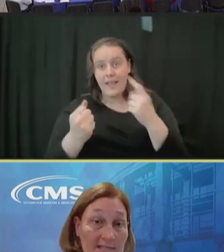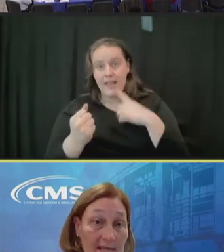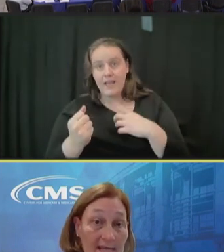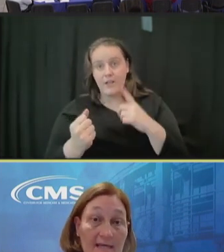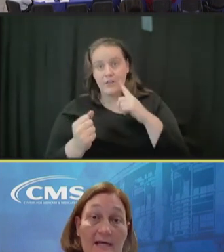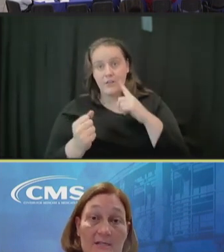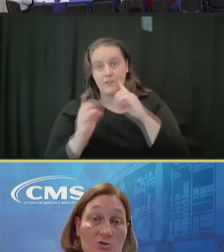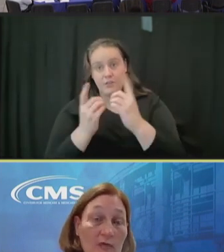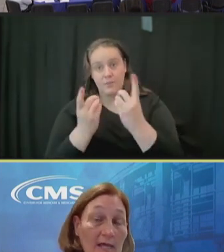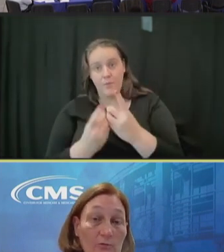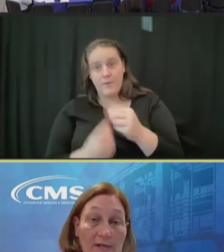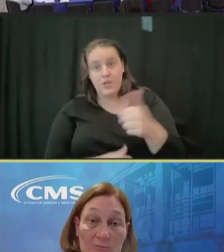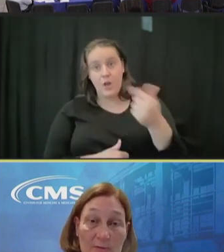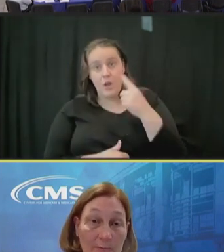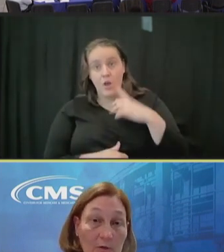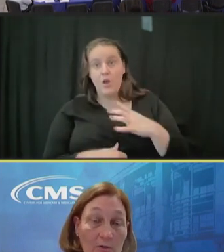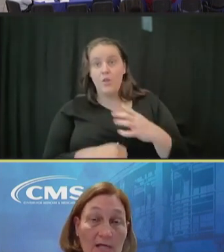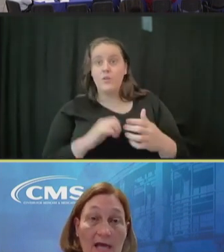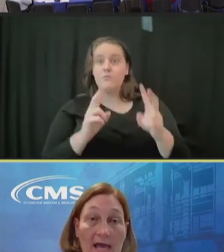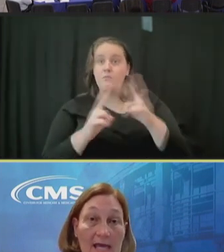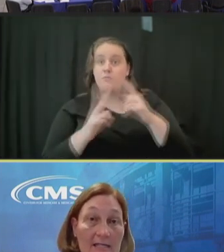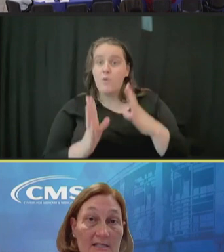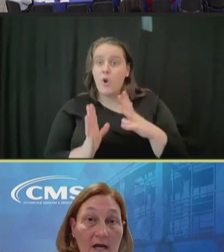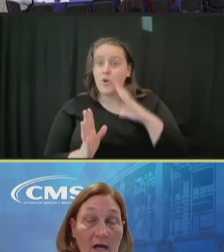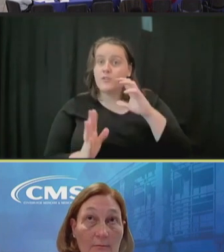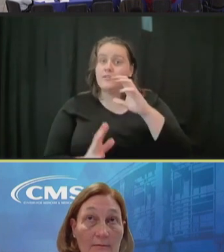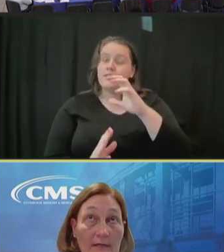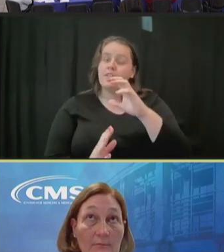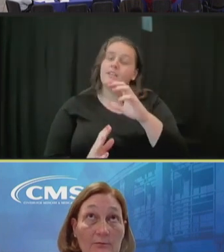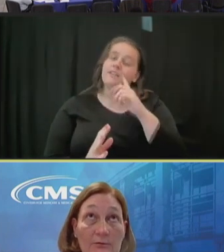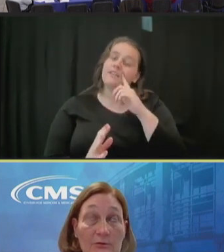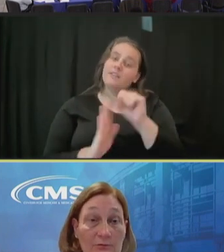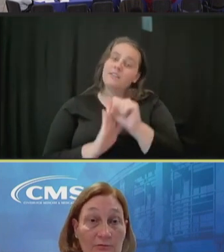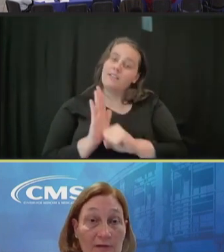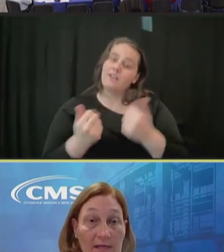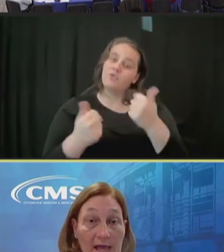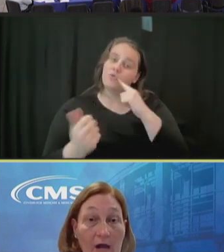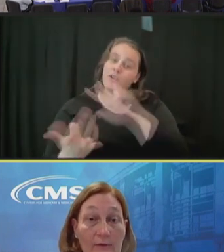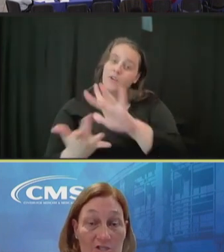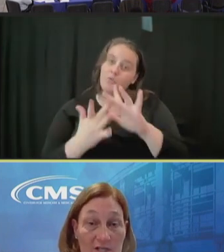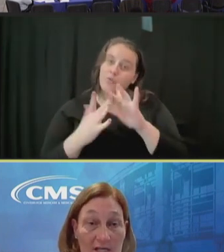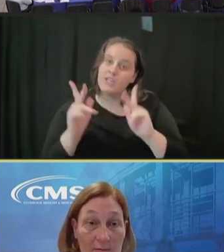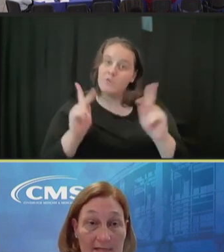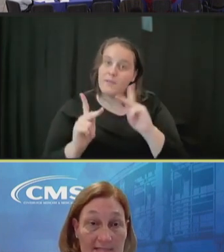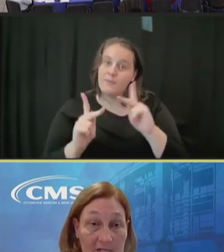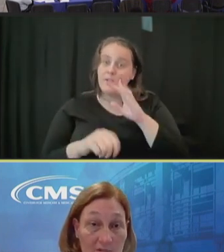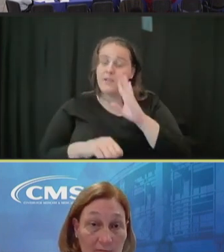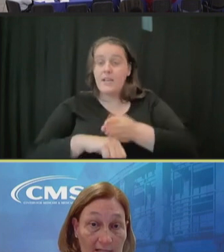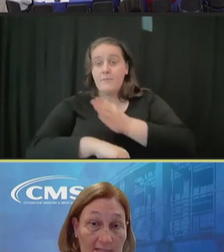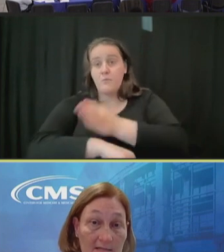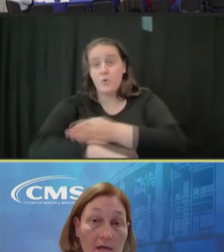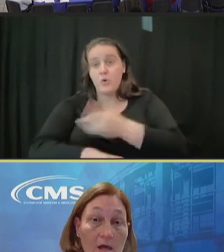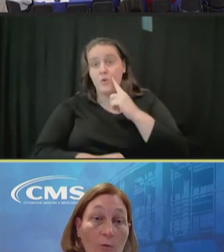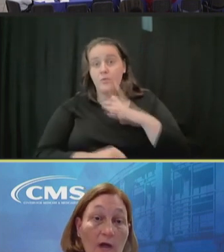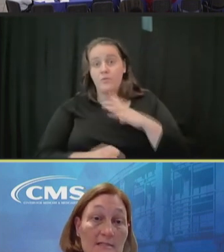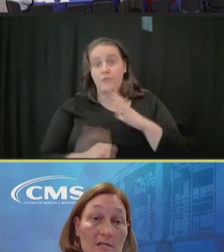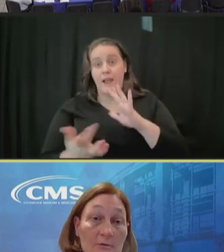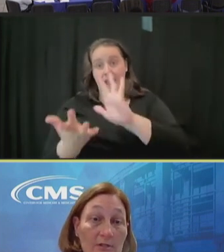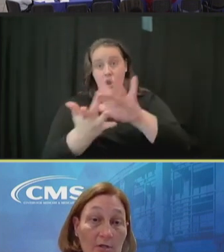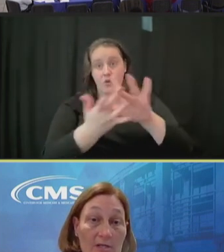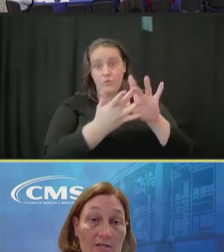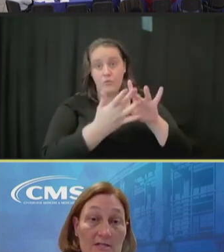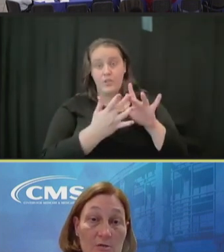in the state, to try and reach people and improve outreach and immunization rates. We also encourage